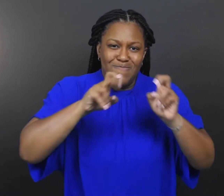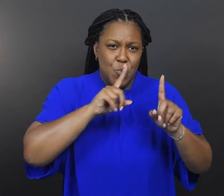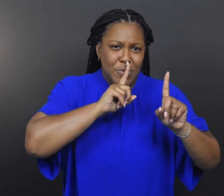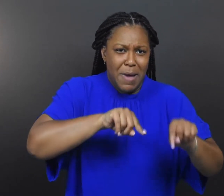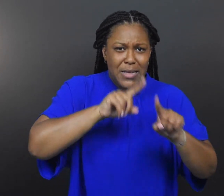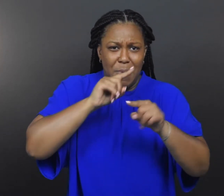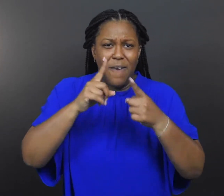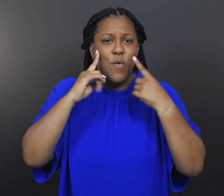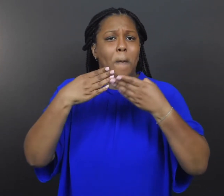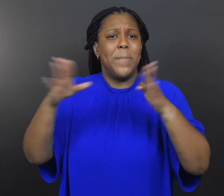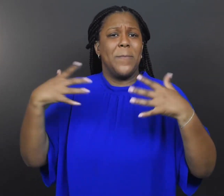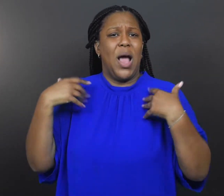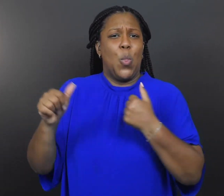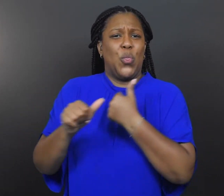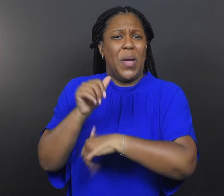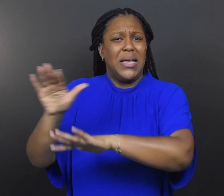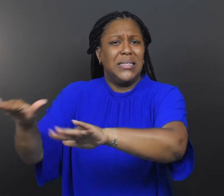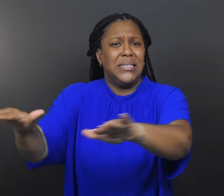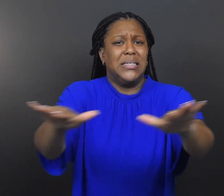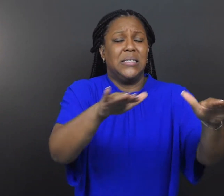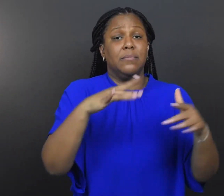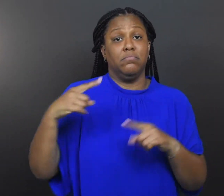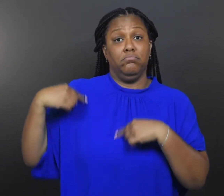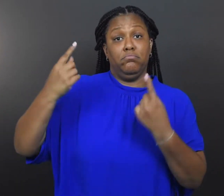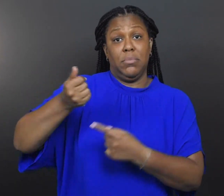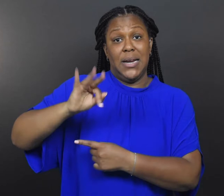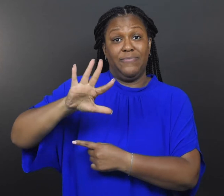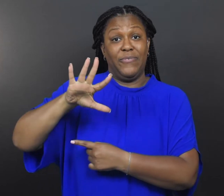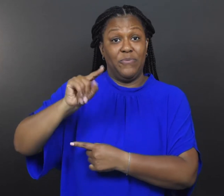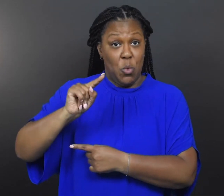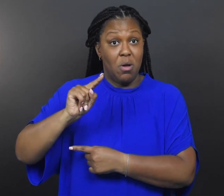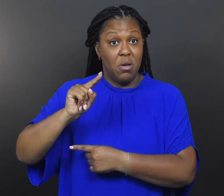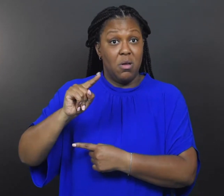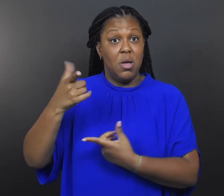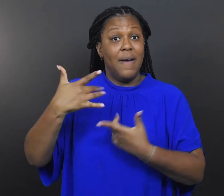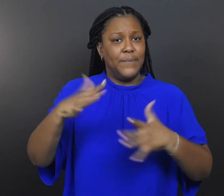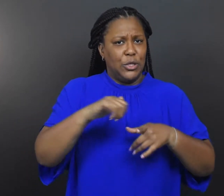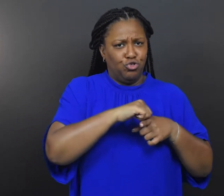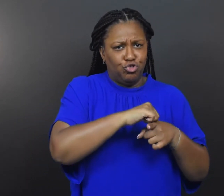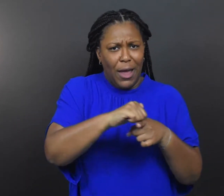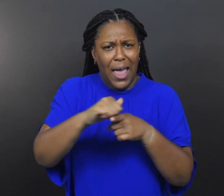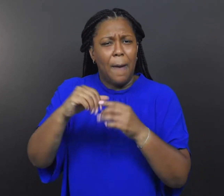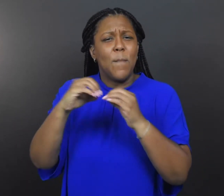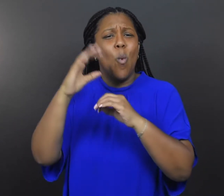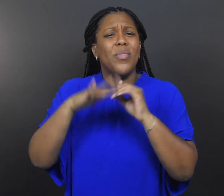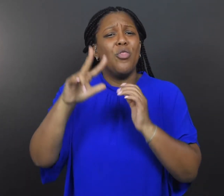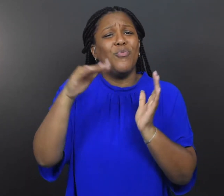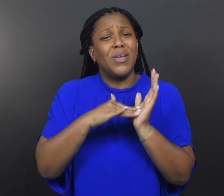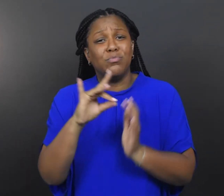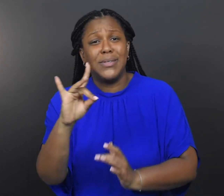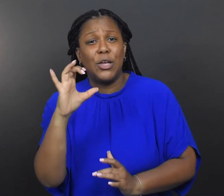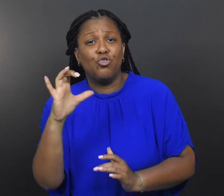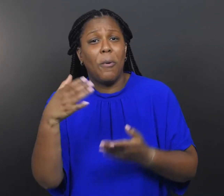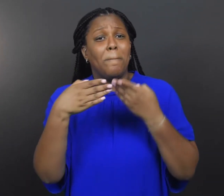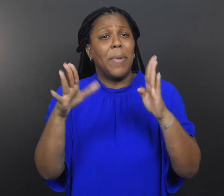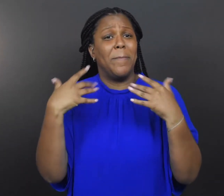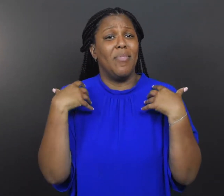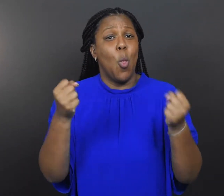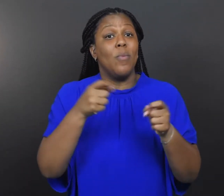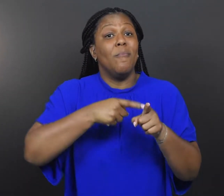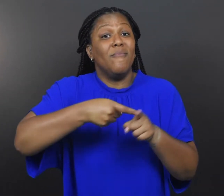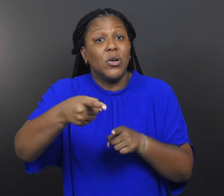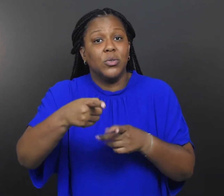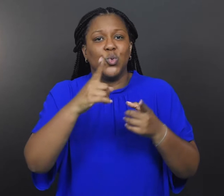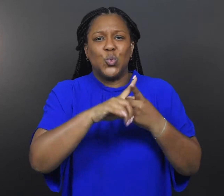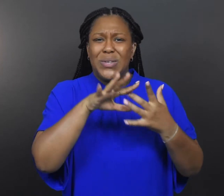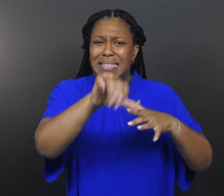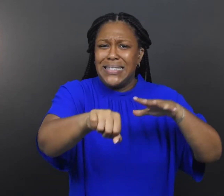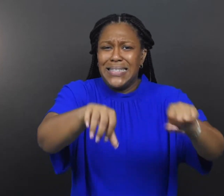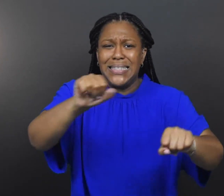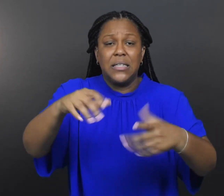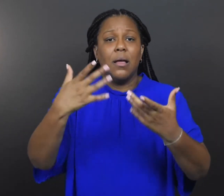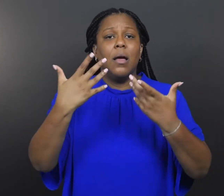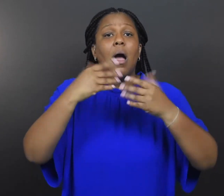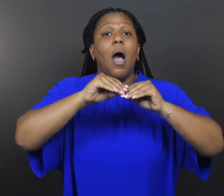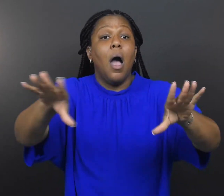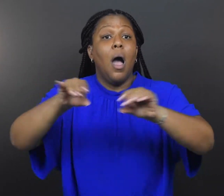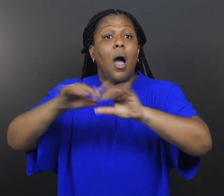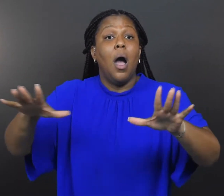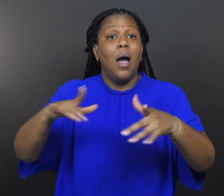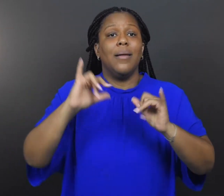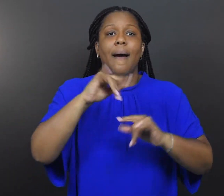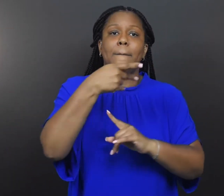Since 1951, it has trained more than 3,800 public health professionals to tackle outbreaks